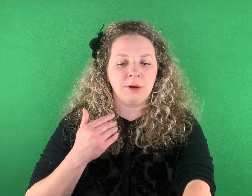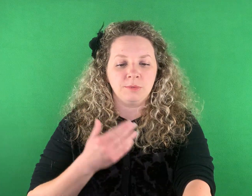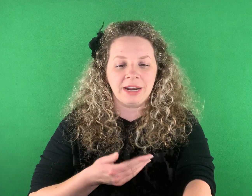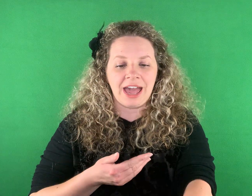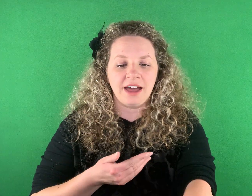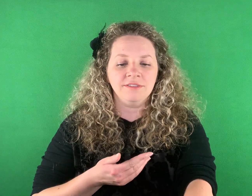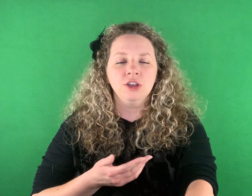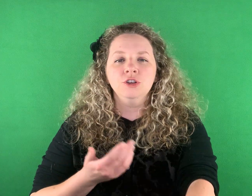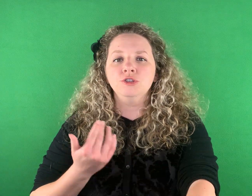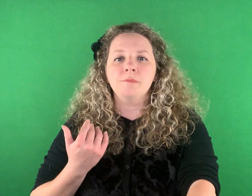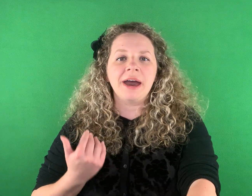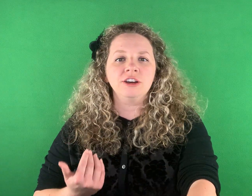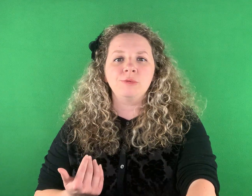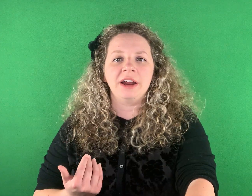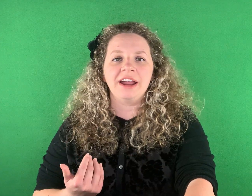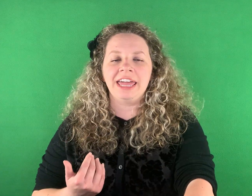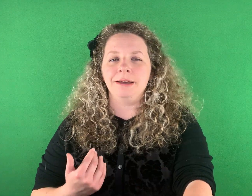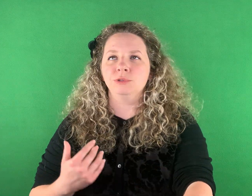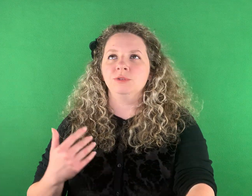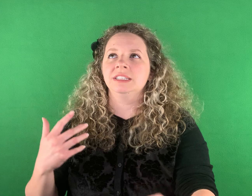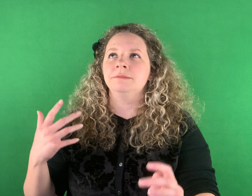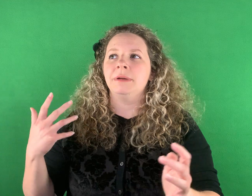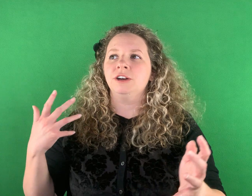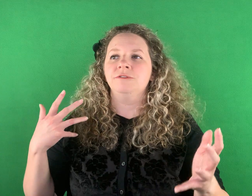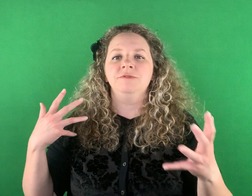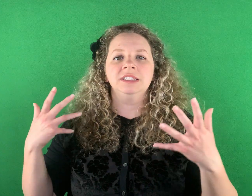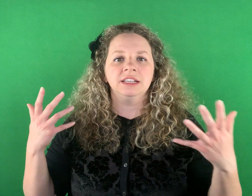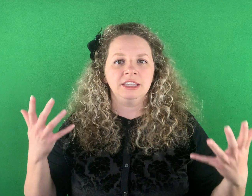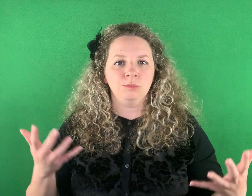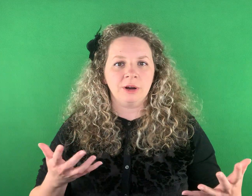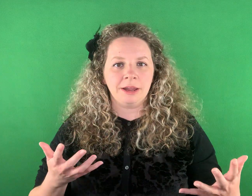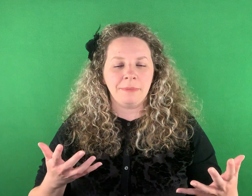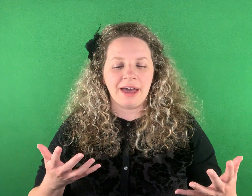“No matter what I have, no matter where I am.” So it doesn’t matter physically where I’m at,